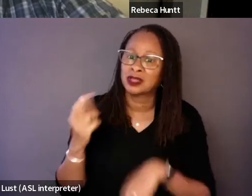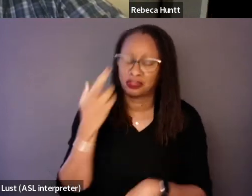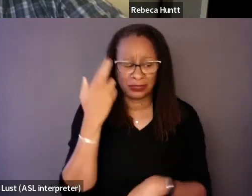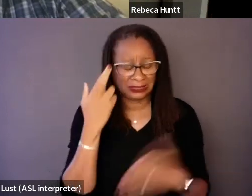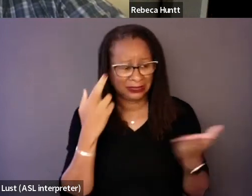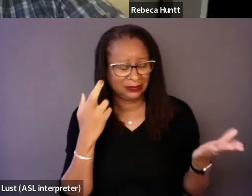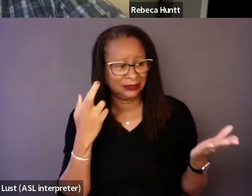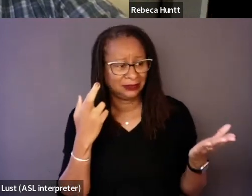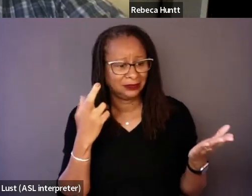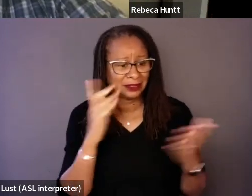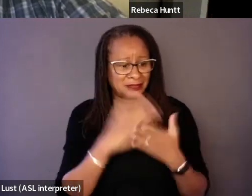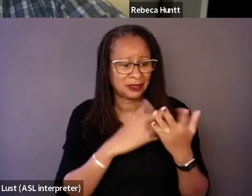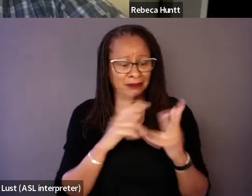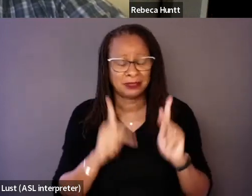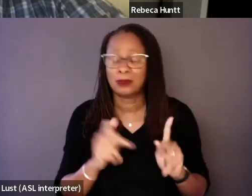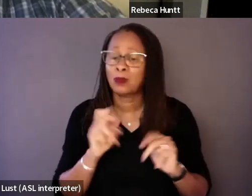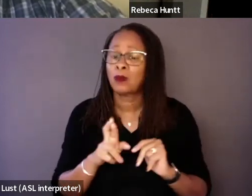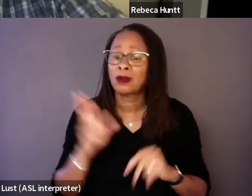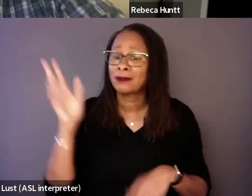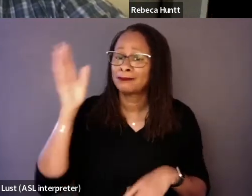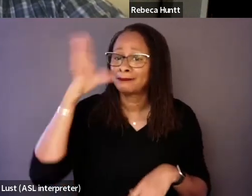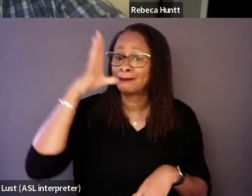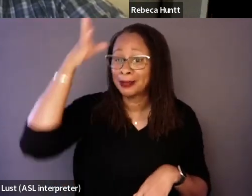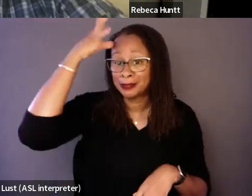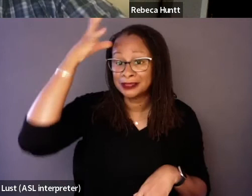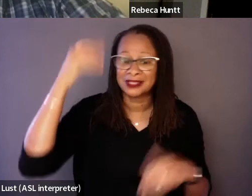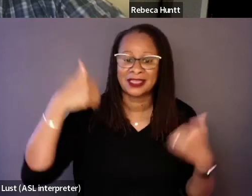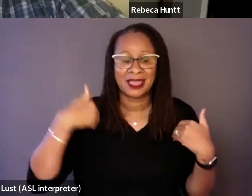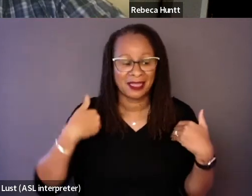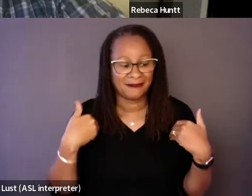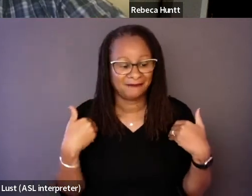parents have, you know, the reasoning that they have for the things that they do.